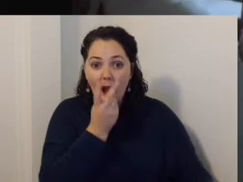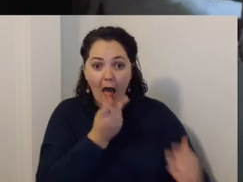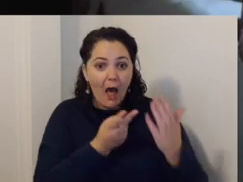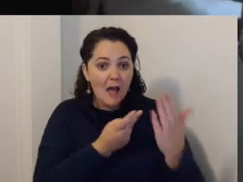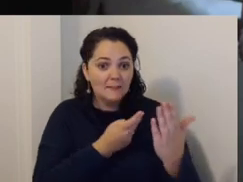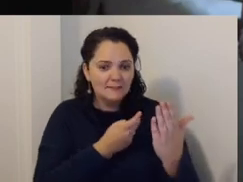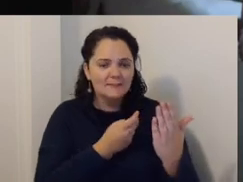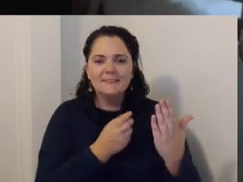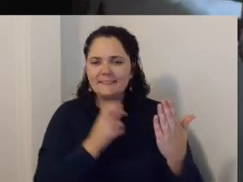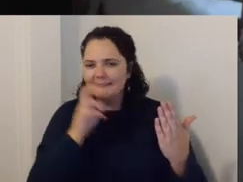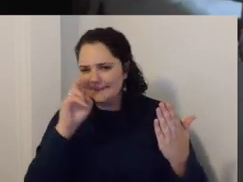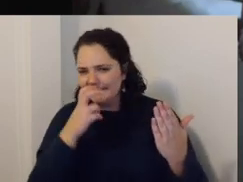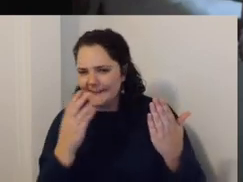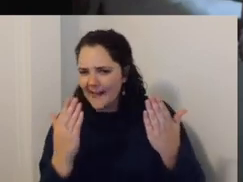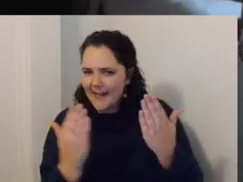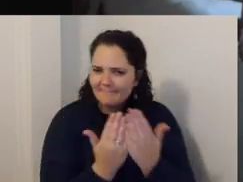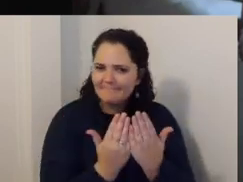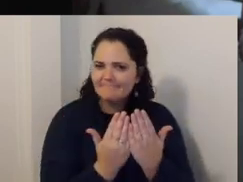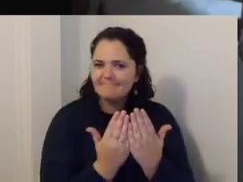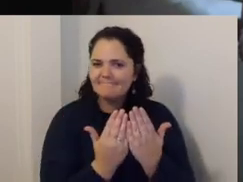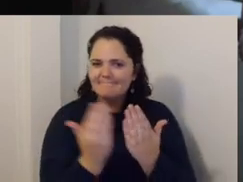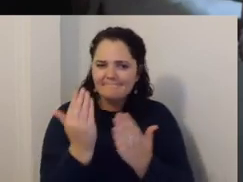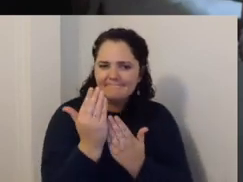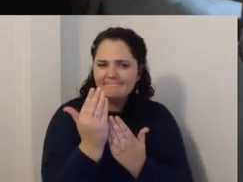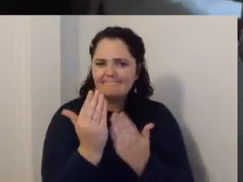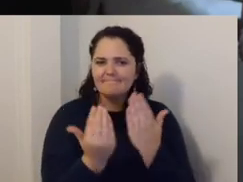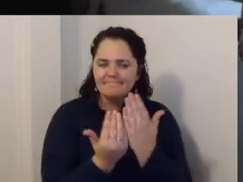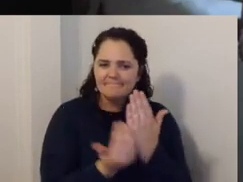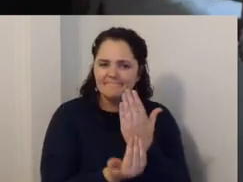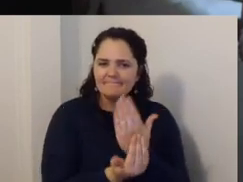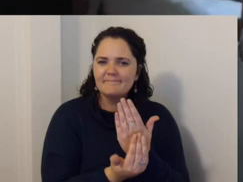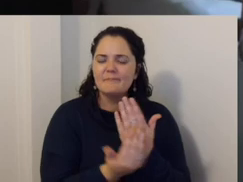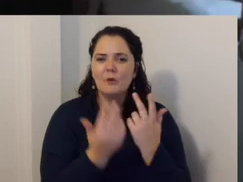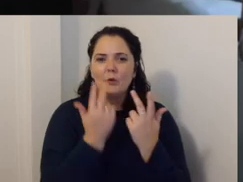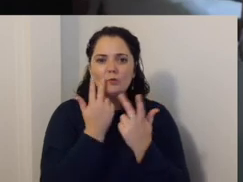a time when you can really bring that emphasis in so you get that really strong high key contrast